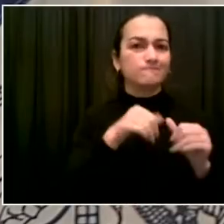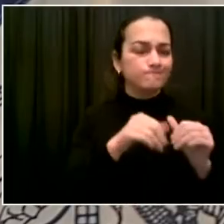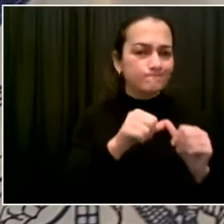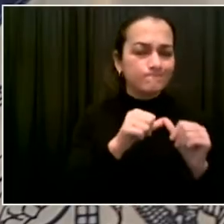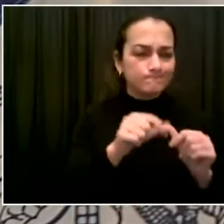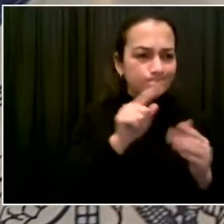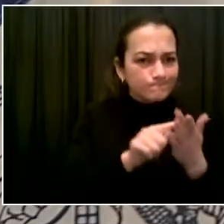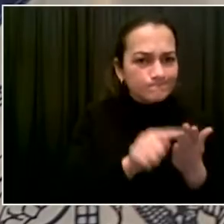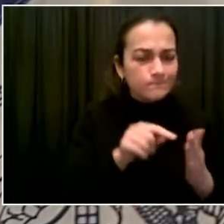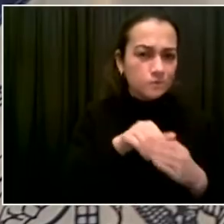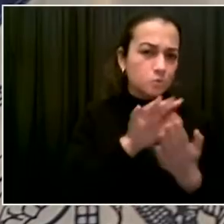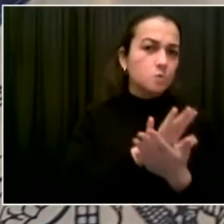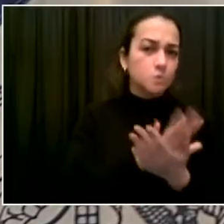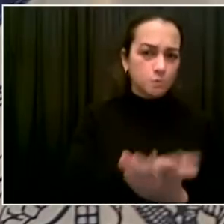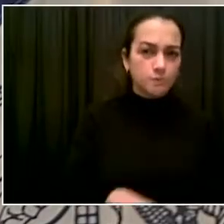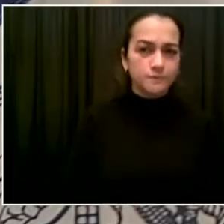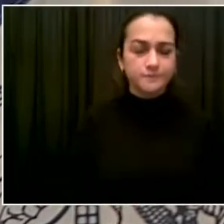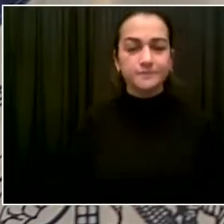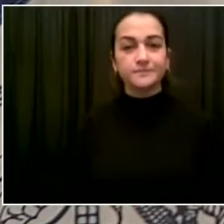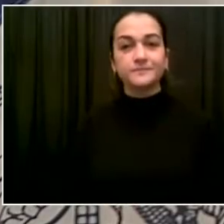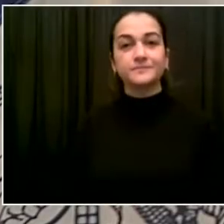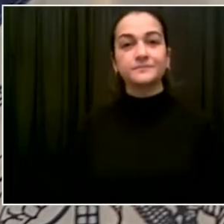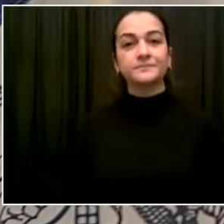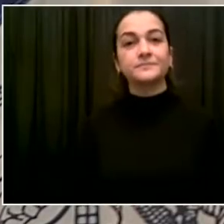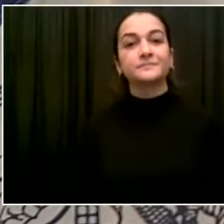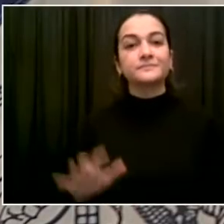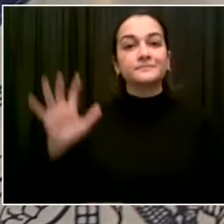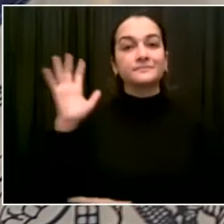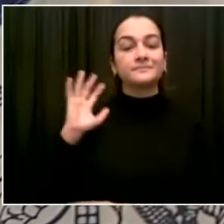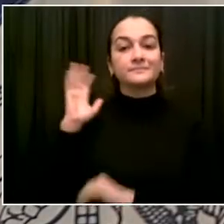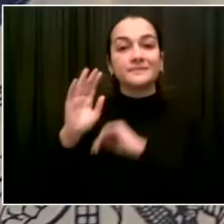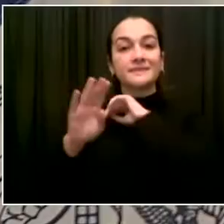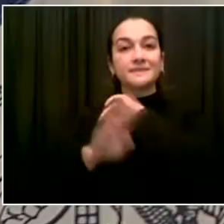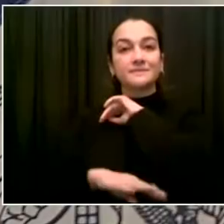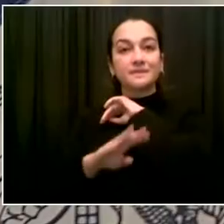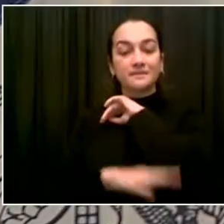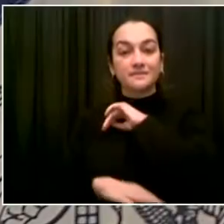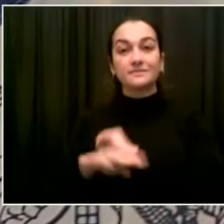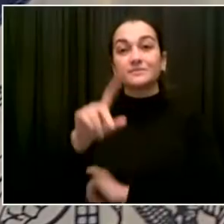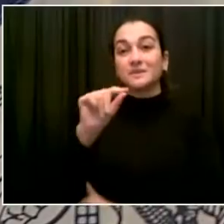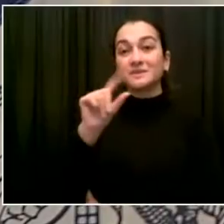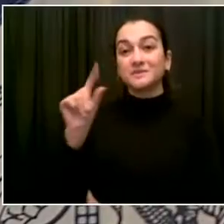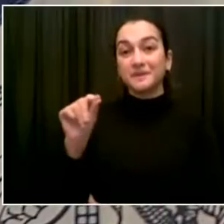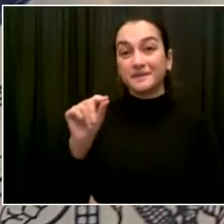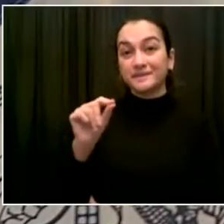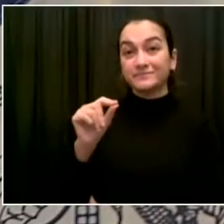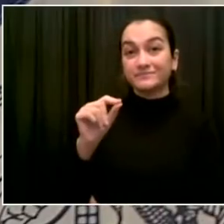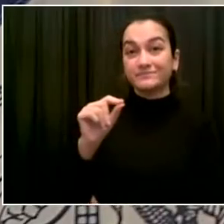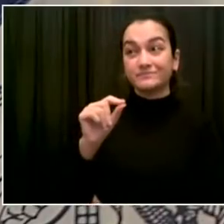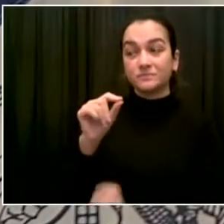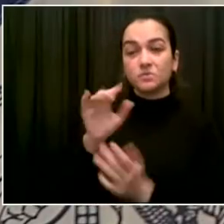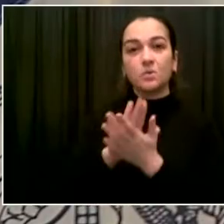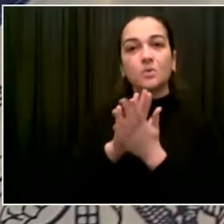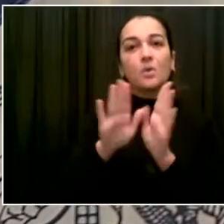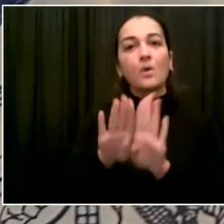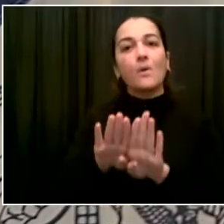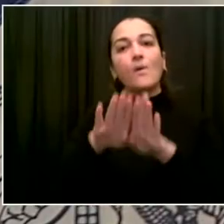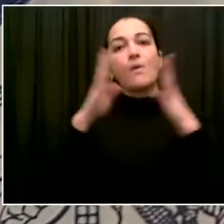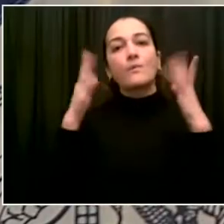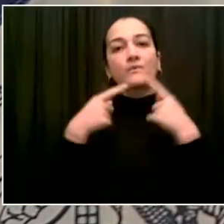SEPTEMBER 2020, BIG TASK IN OUR